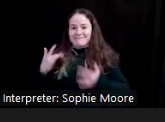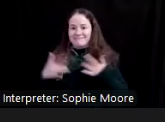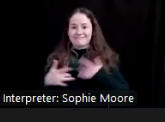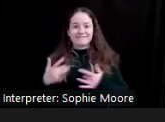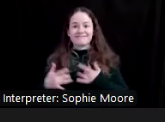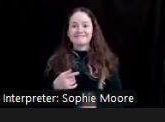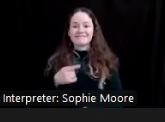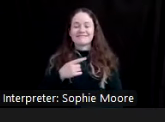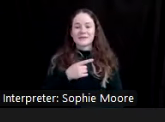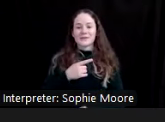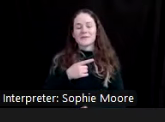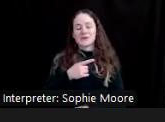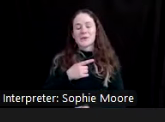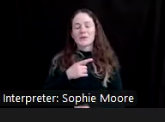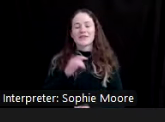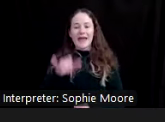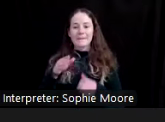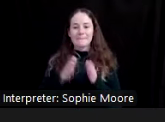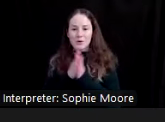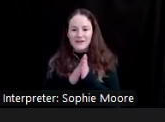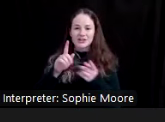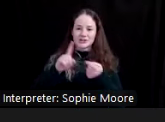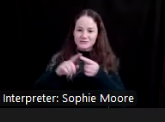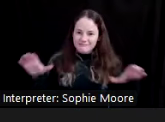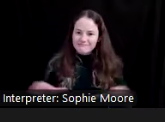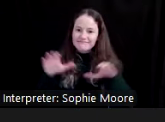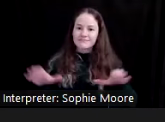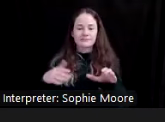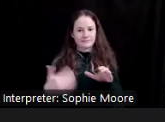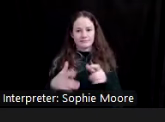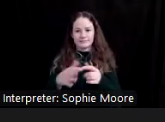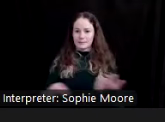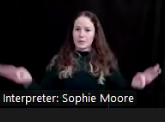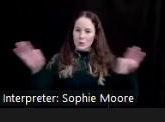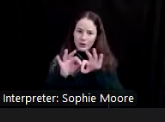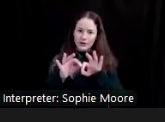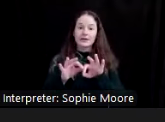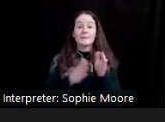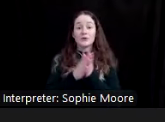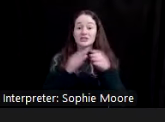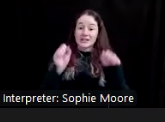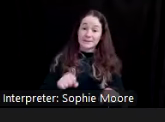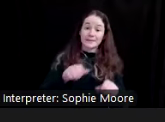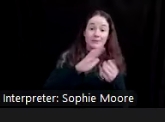huge. So the supports can be our communities, it can be the environment, it can be the accessibility to um